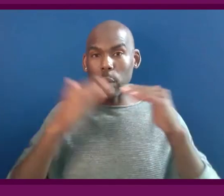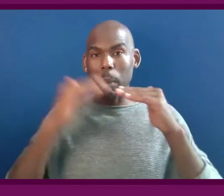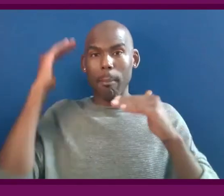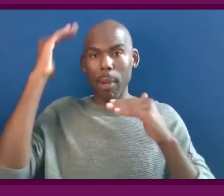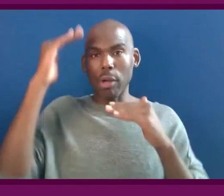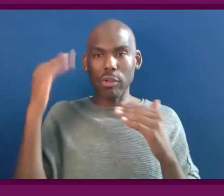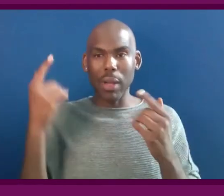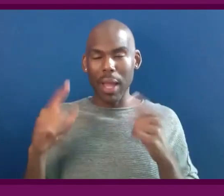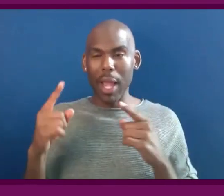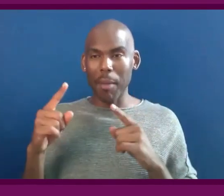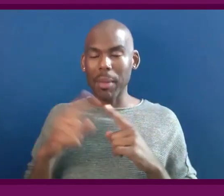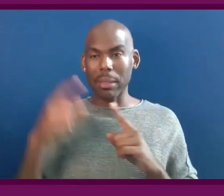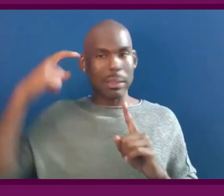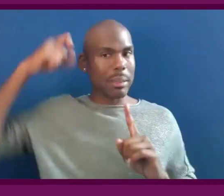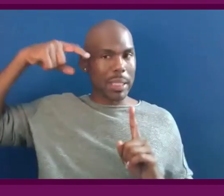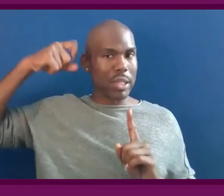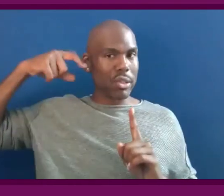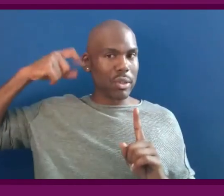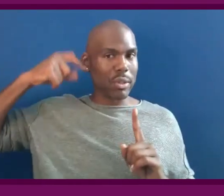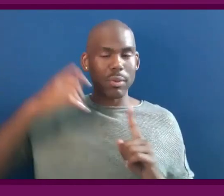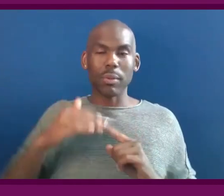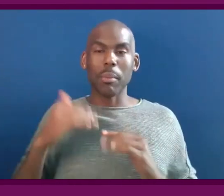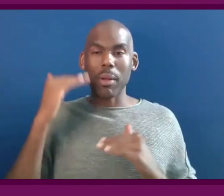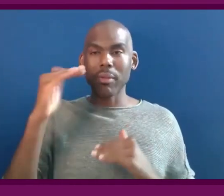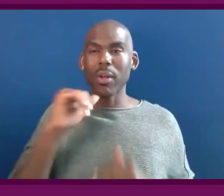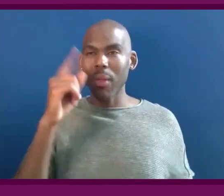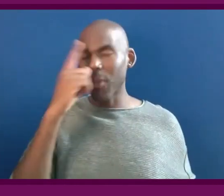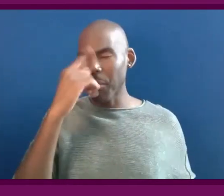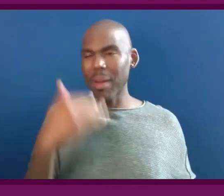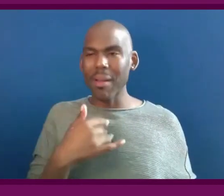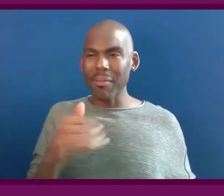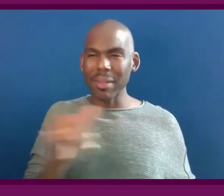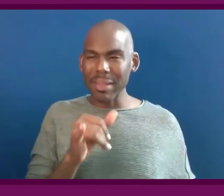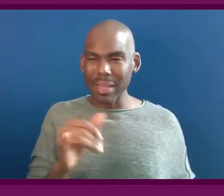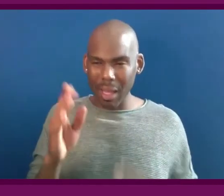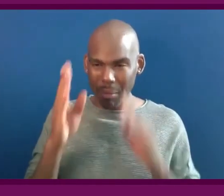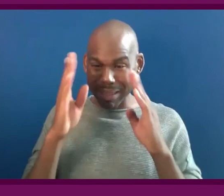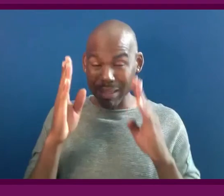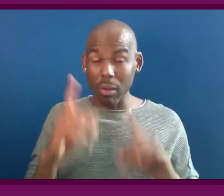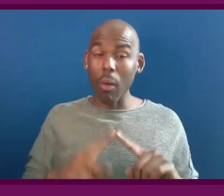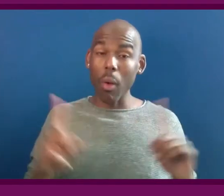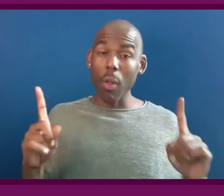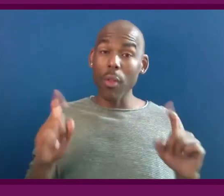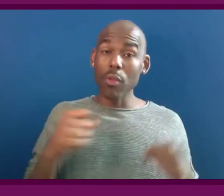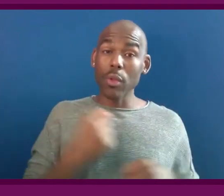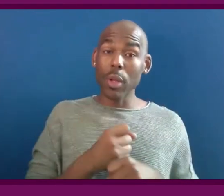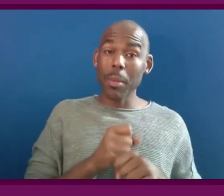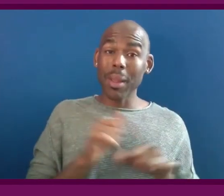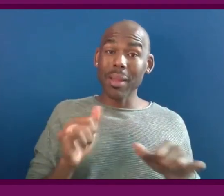too much going on, too much stimulation. So I think that we don't have the same attention spans, although you could make the same argument